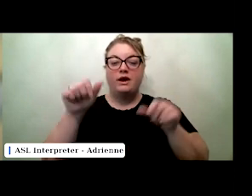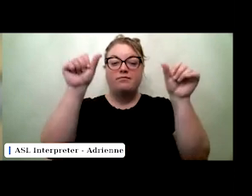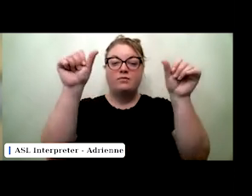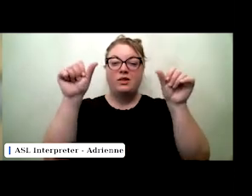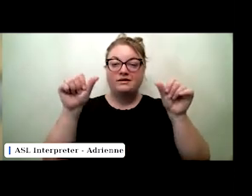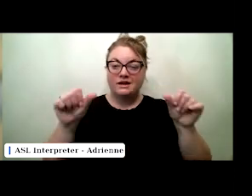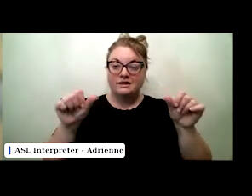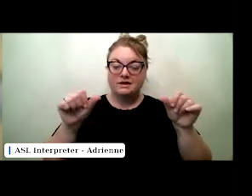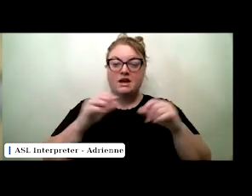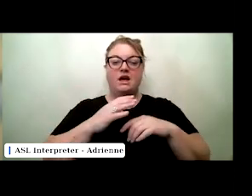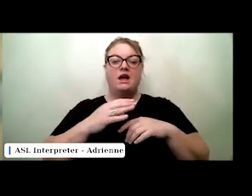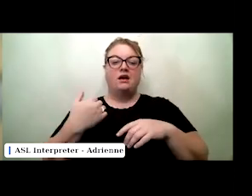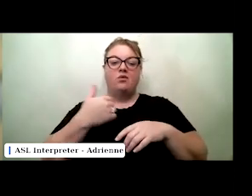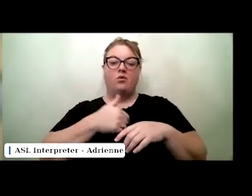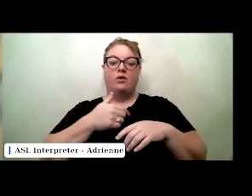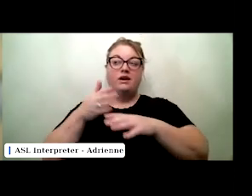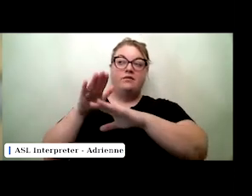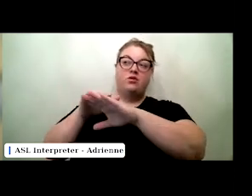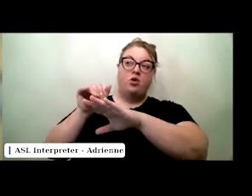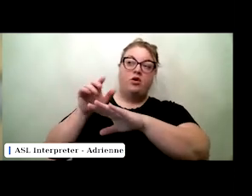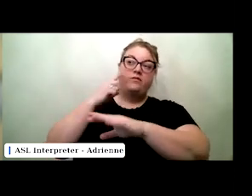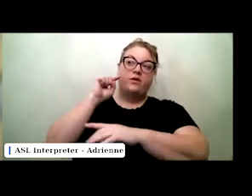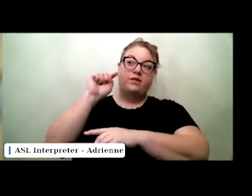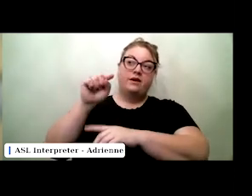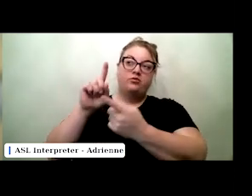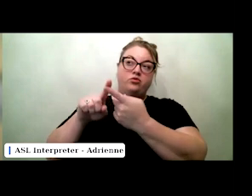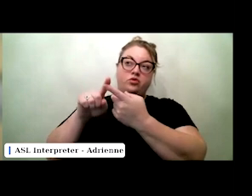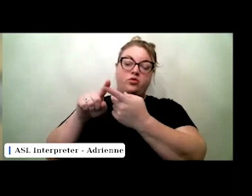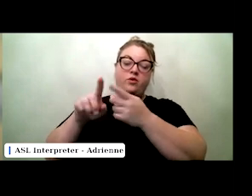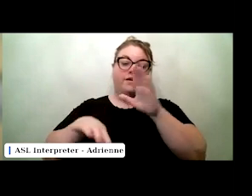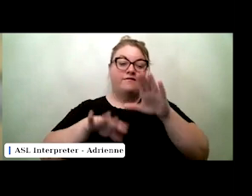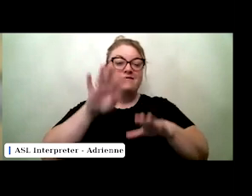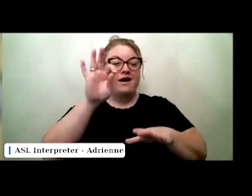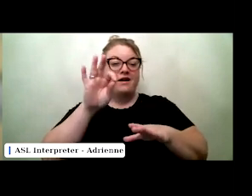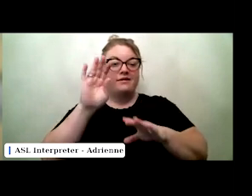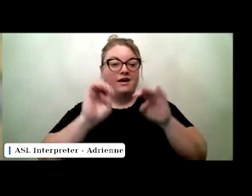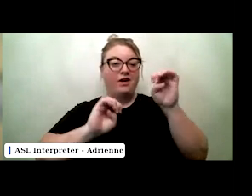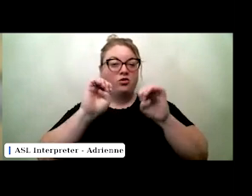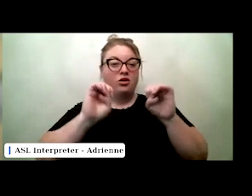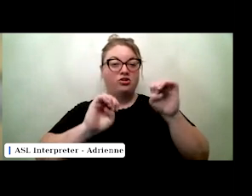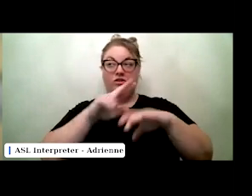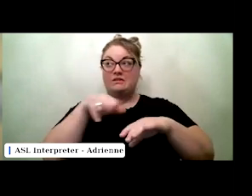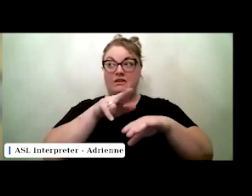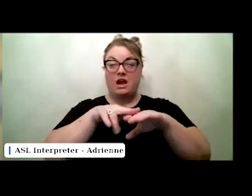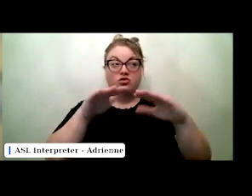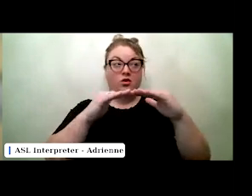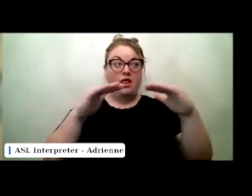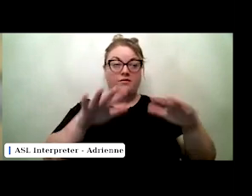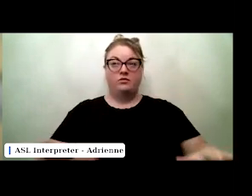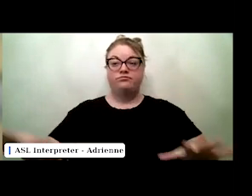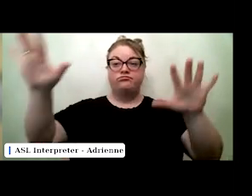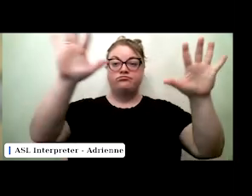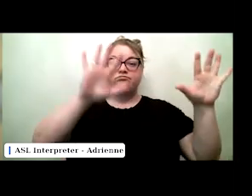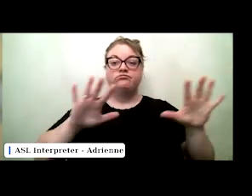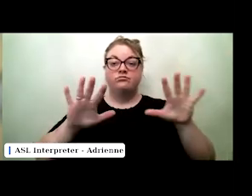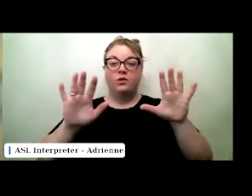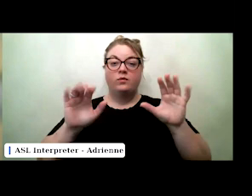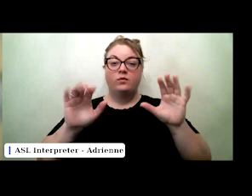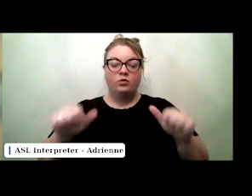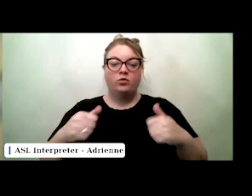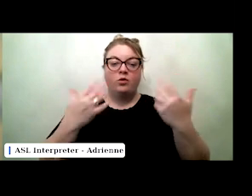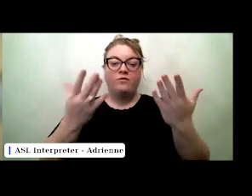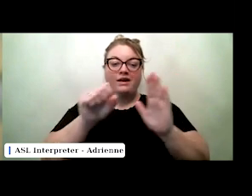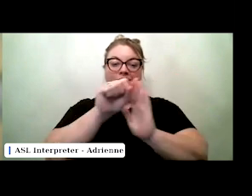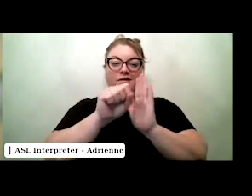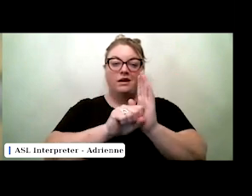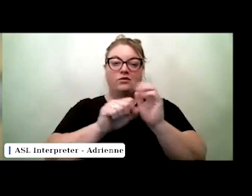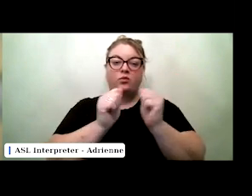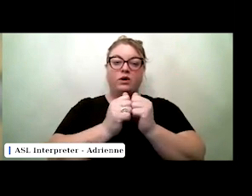And we call on them to commission or fund an evaluation on a national level to be able to provide States with really crucial information.